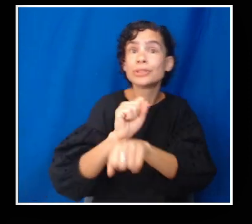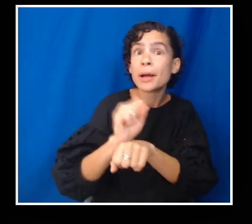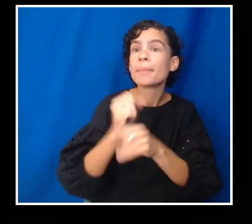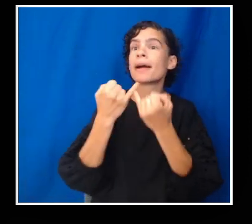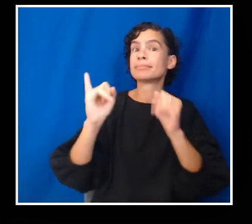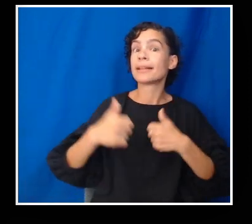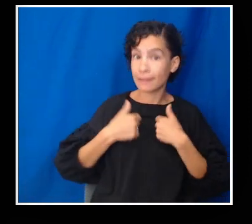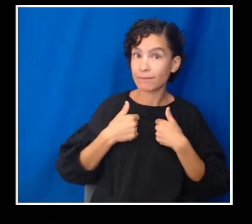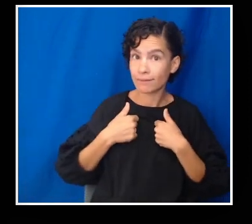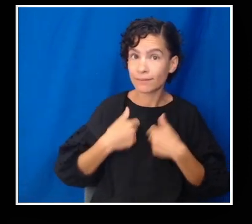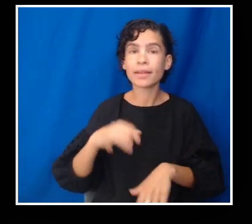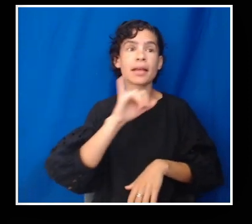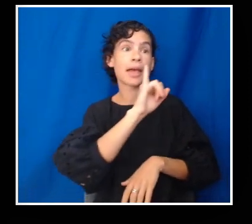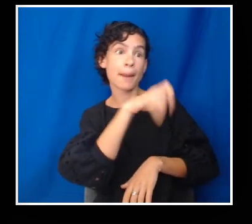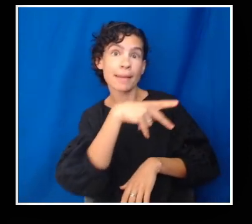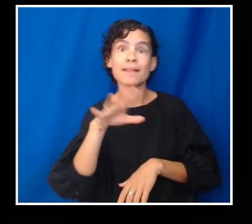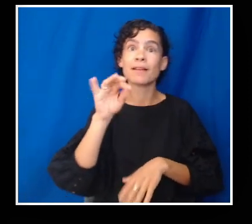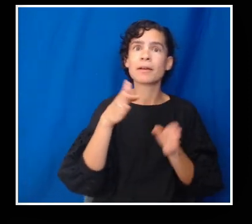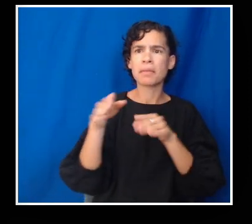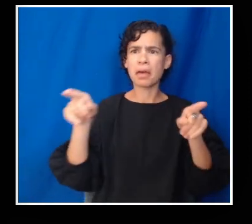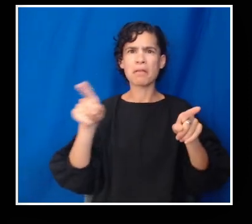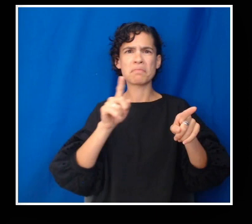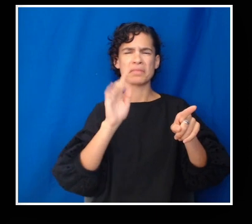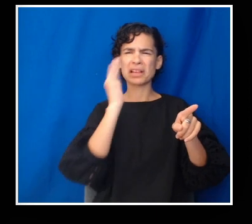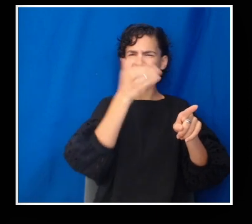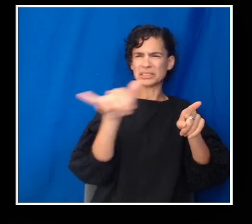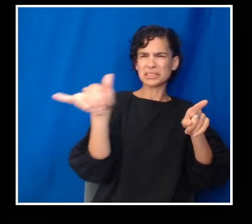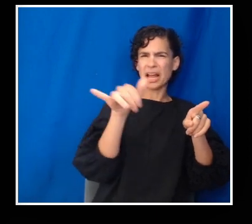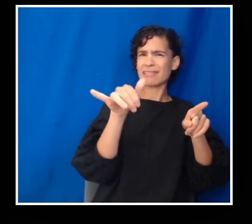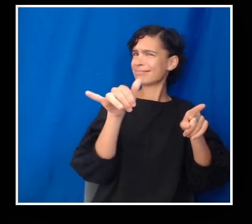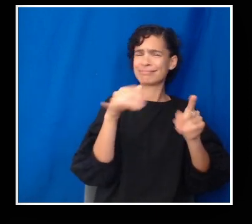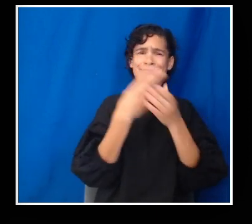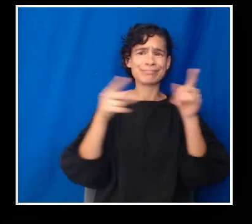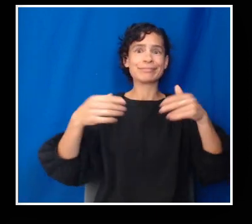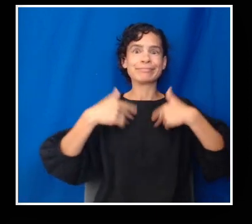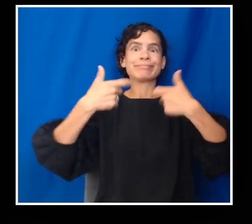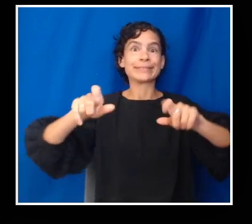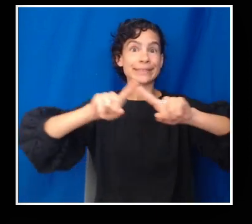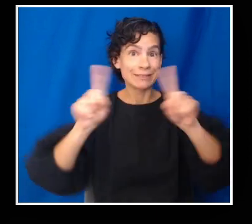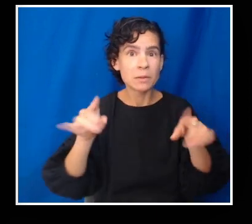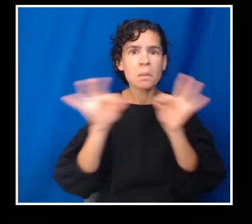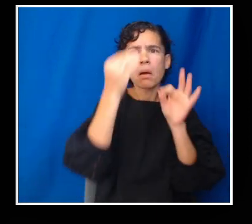and independent living. IEPs and 504 Plans sound very similar, but there are big differences between them.